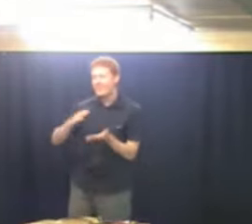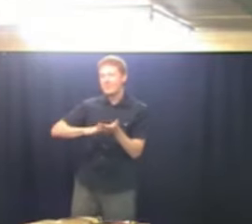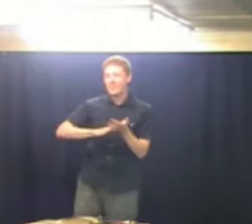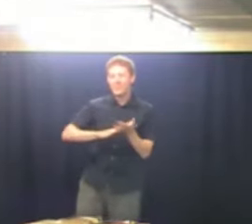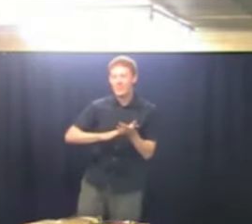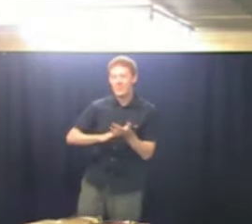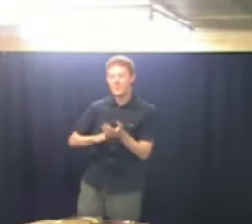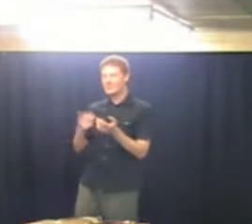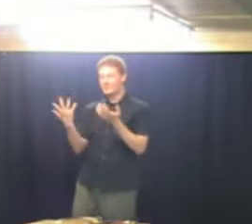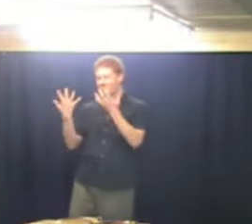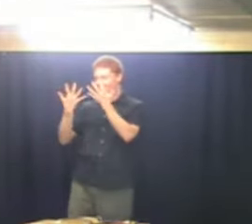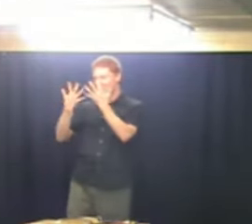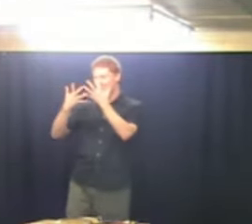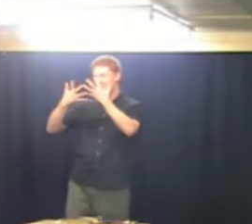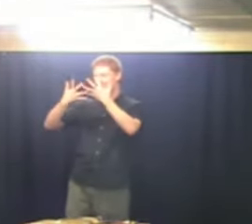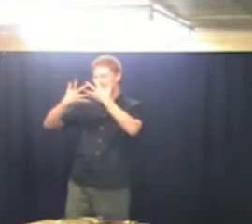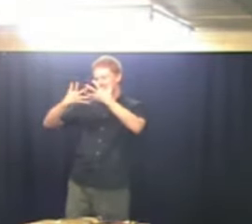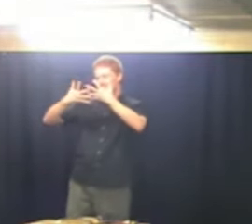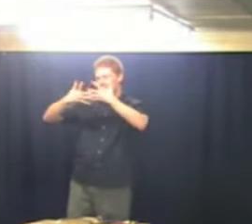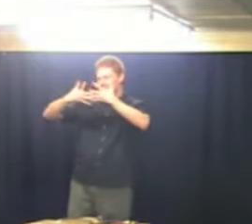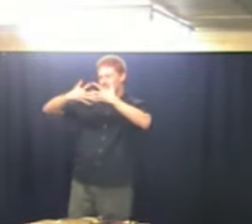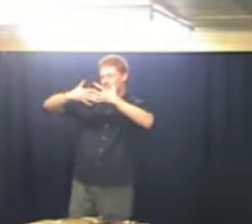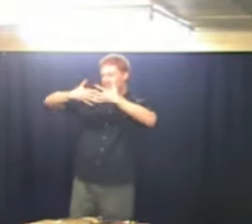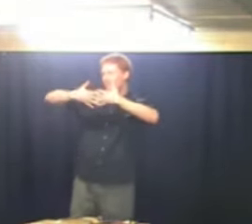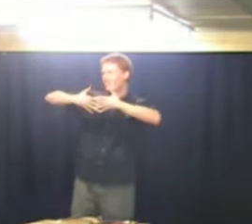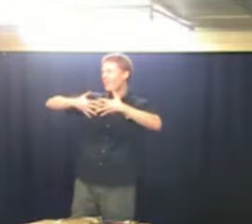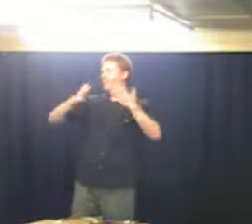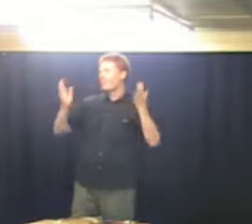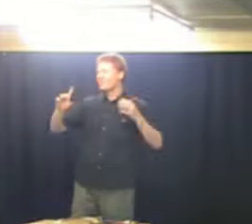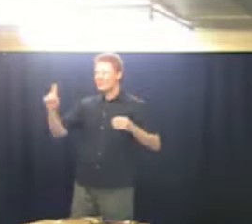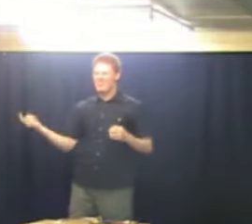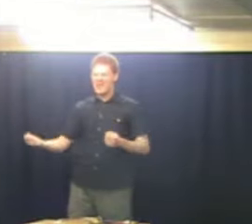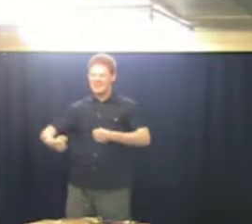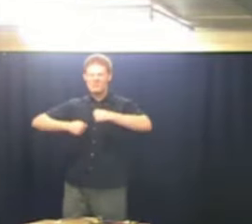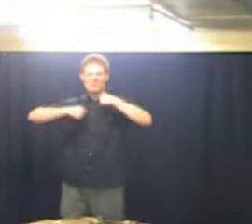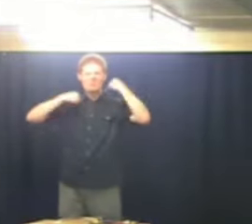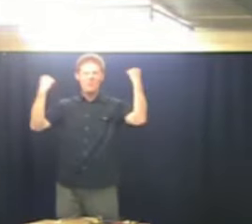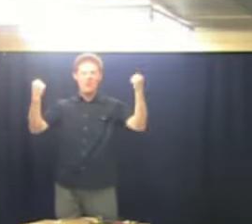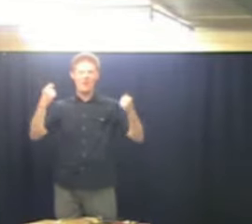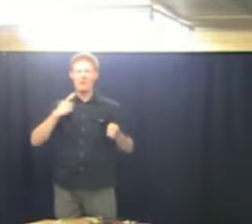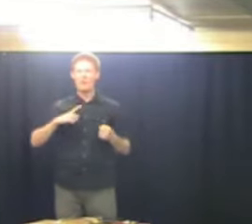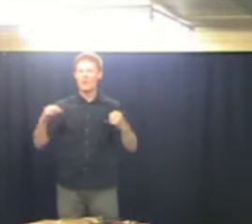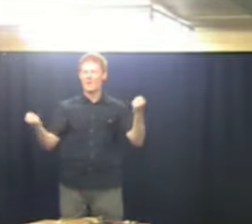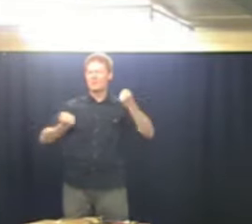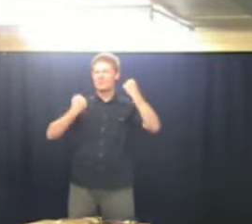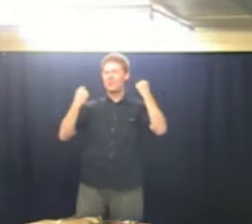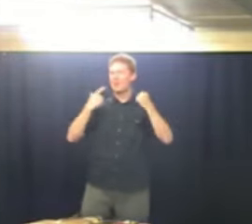There is no glue just the pages interweaved but it is very very strong!